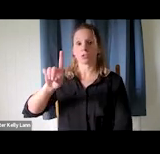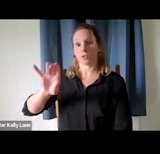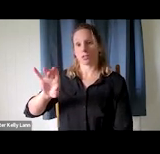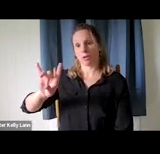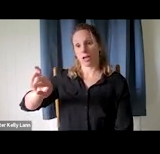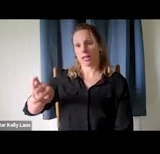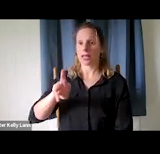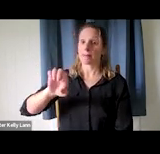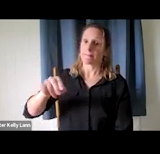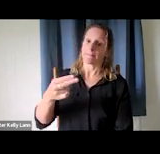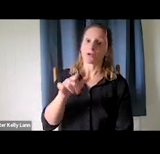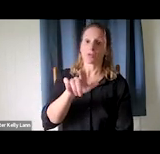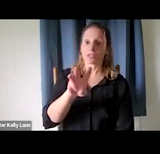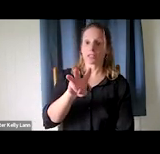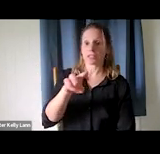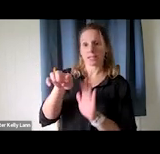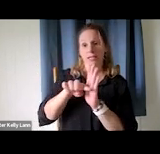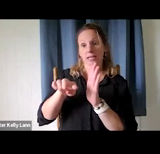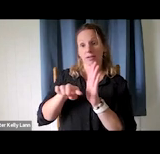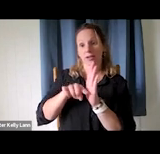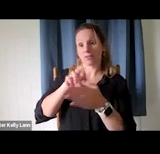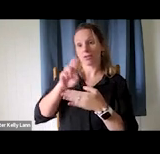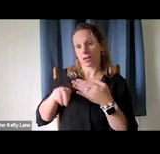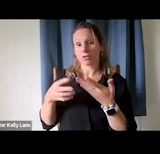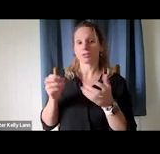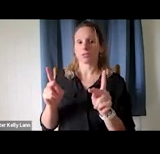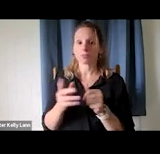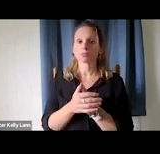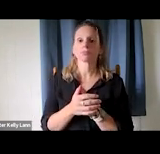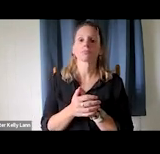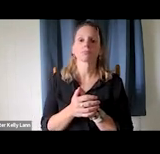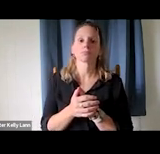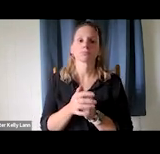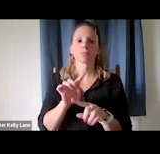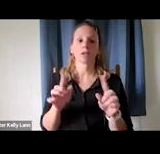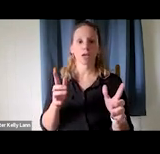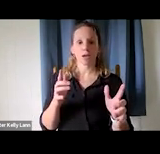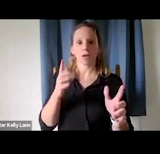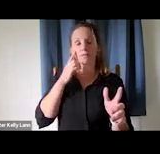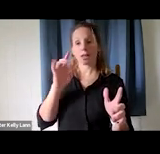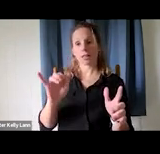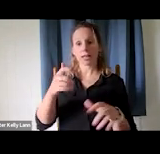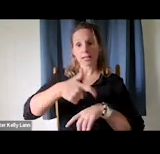his urine screenings were negative for drugs and alcohol. And in those treatment notes